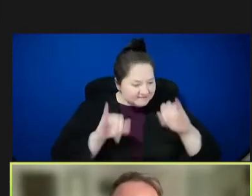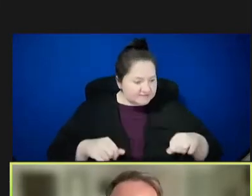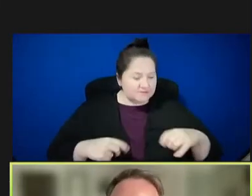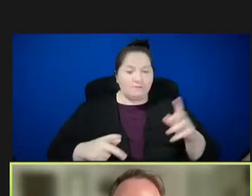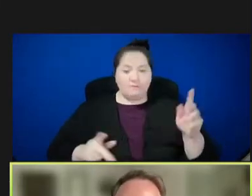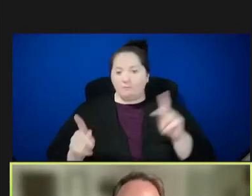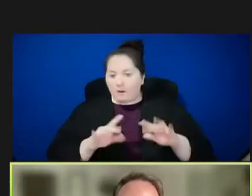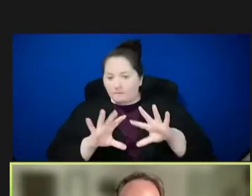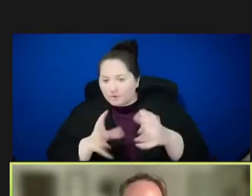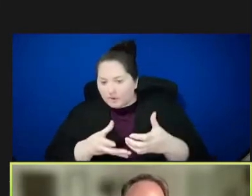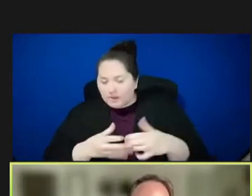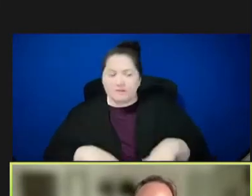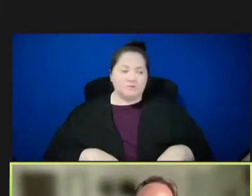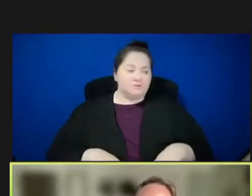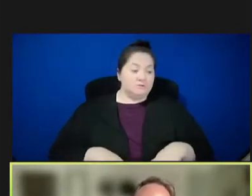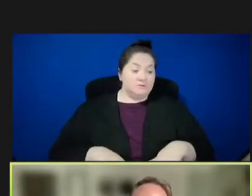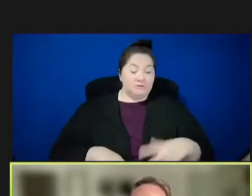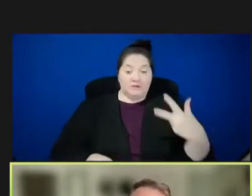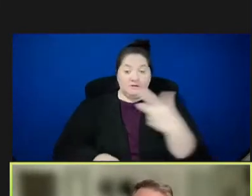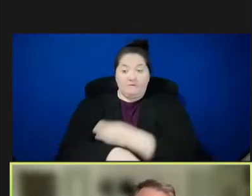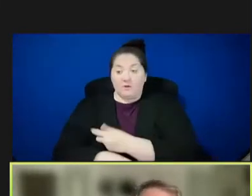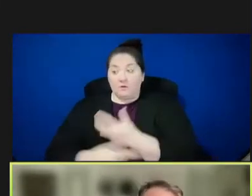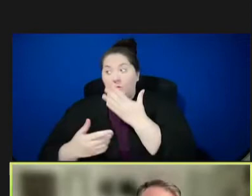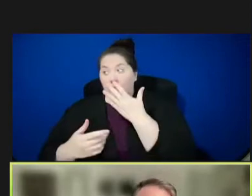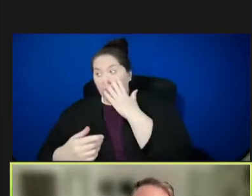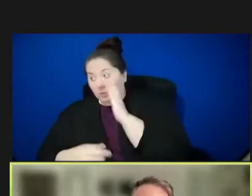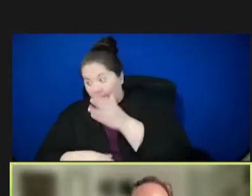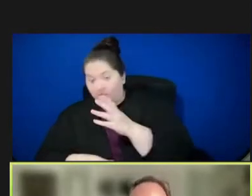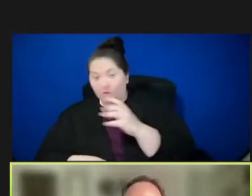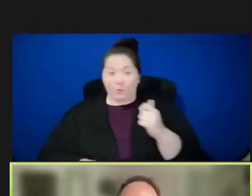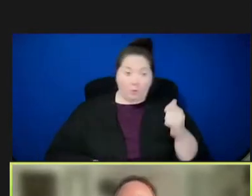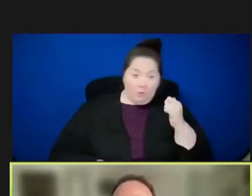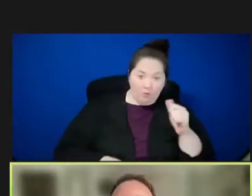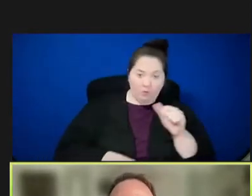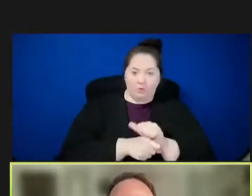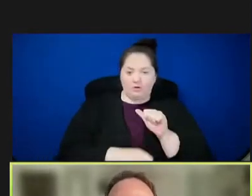how, whether vaccines will or won't work. This is off in the future, but you could see this really